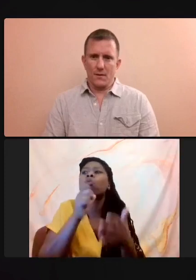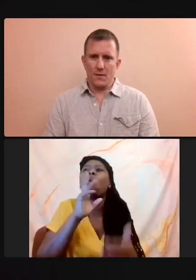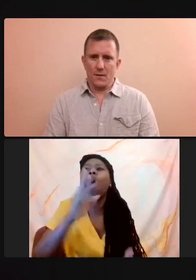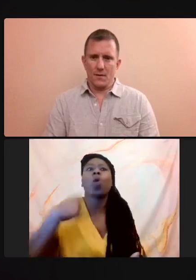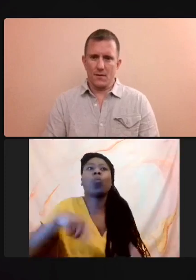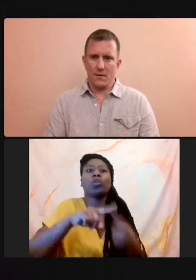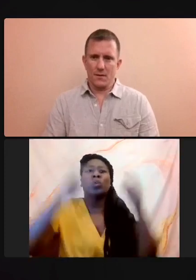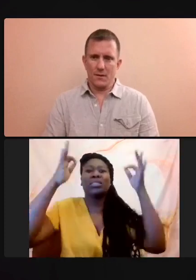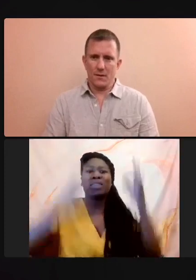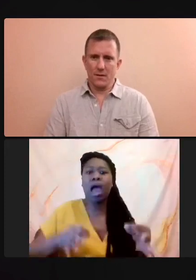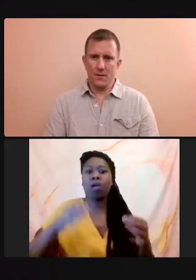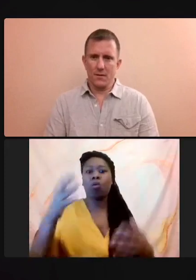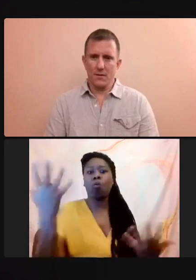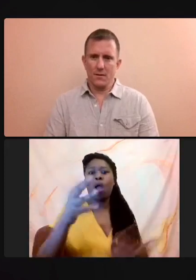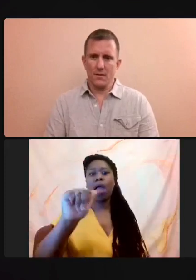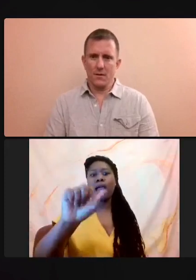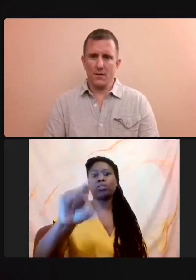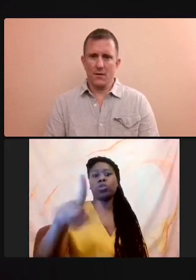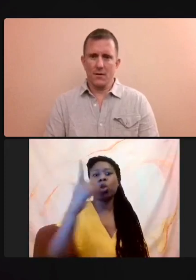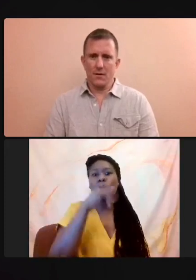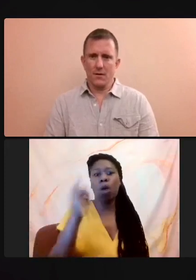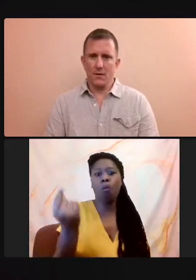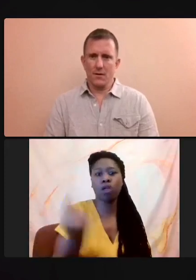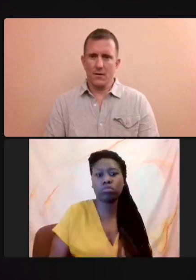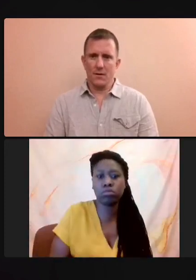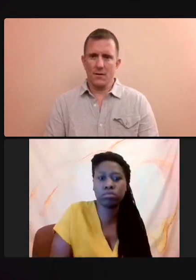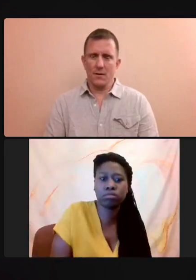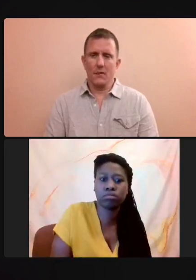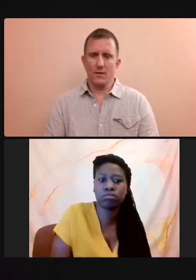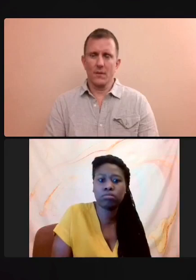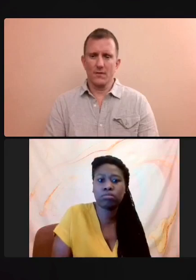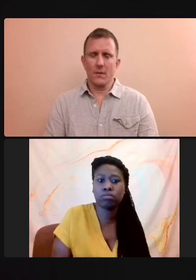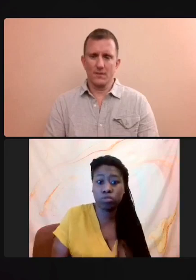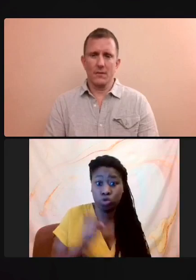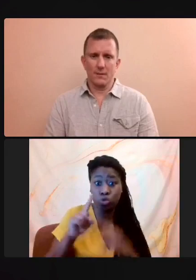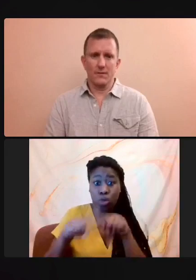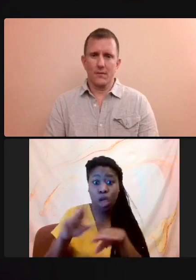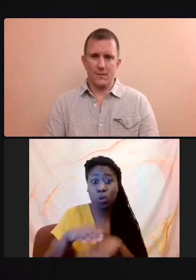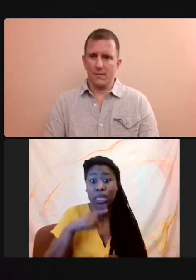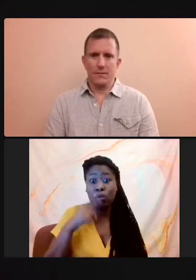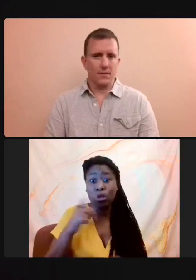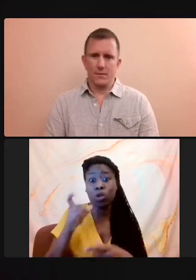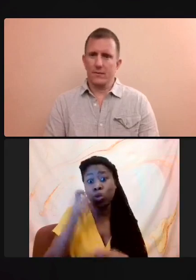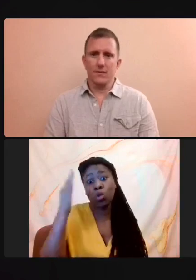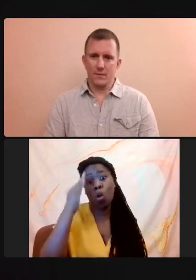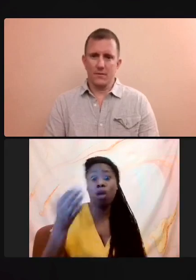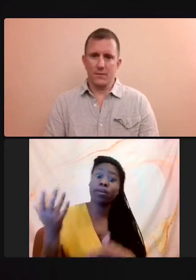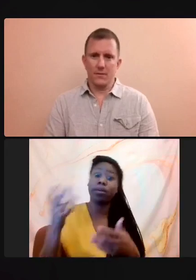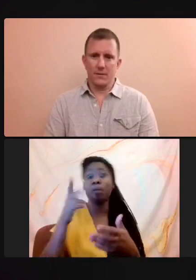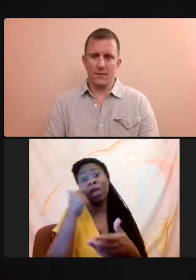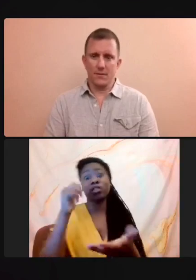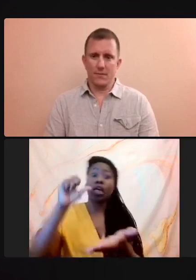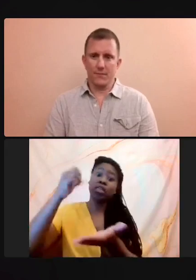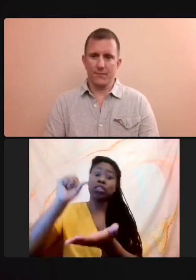And so there was a trust that was there implicitly that what they were teaching us was correct and we signed the way that they signed.